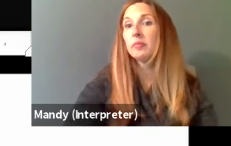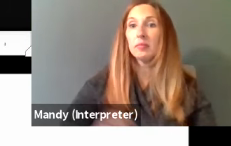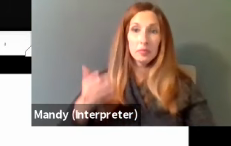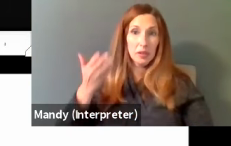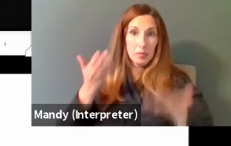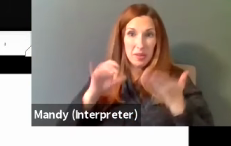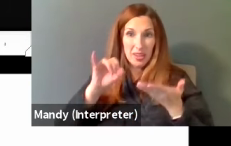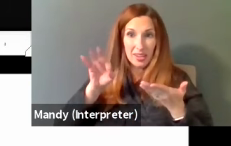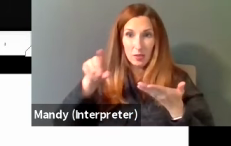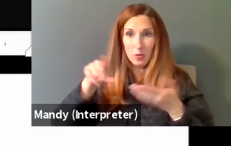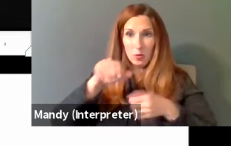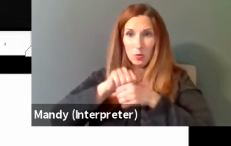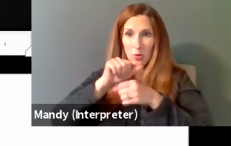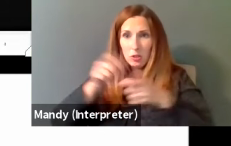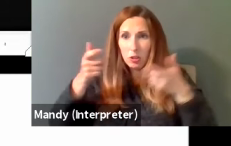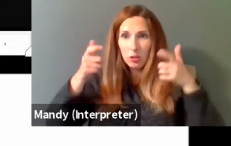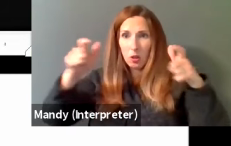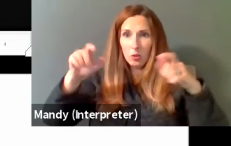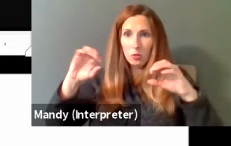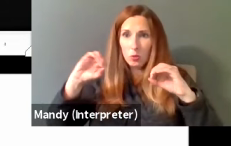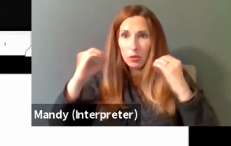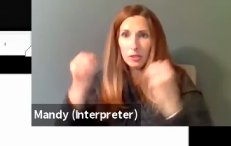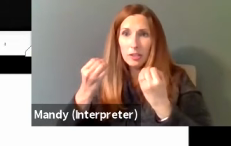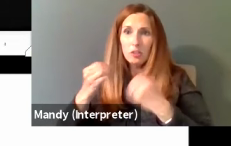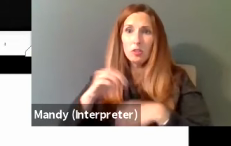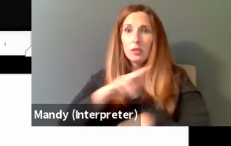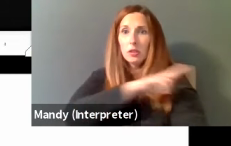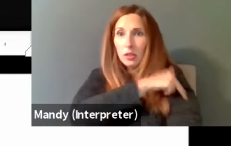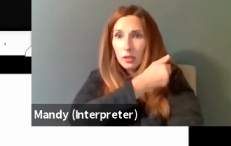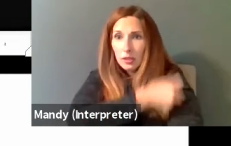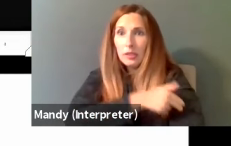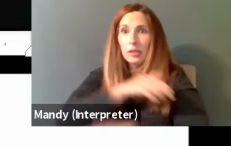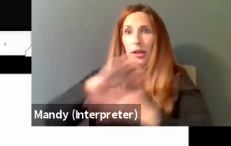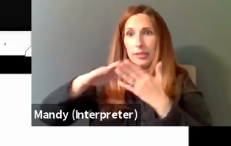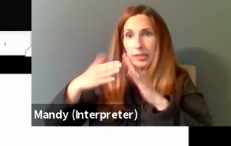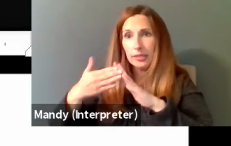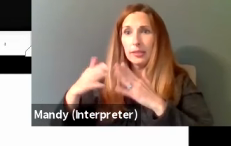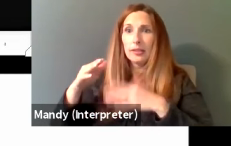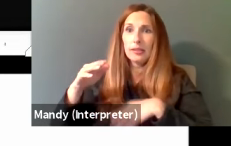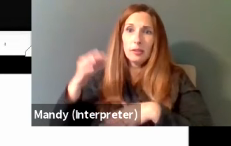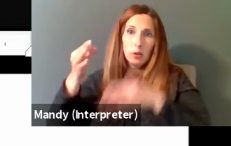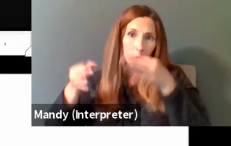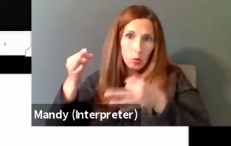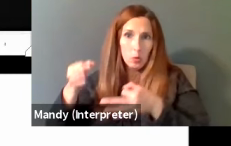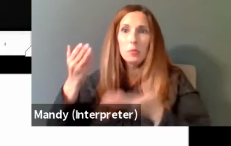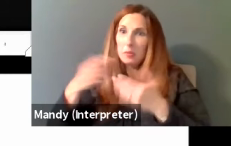maybe some court systems, a municipality, it might be a yes. If you're at a not-for-profit